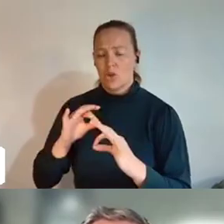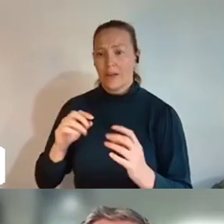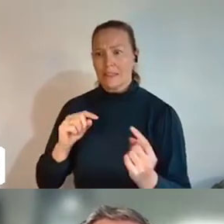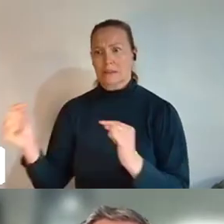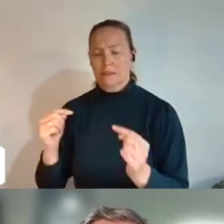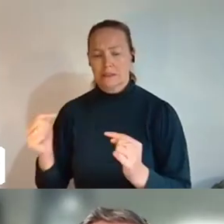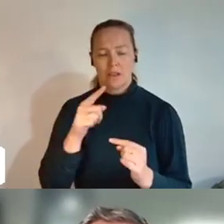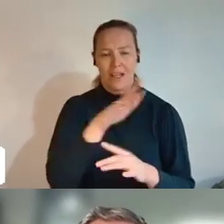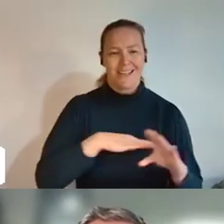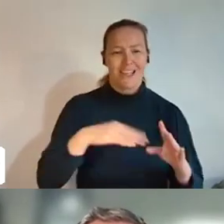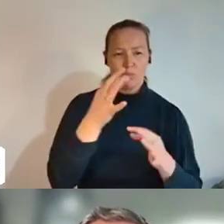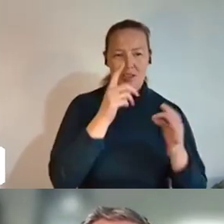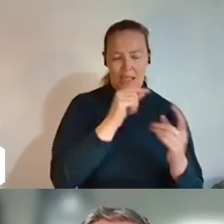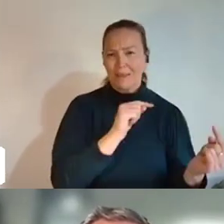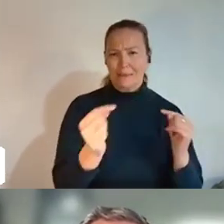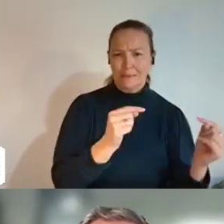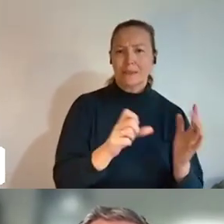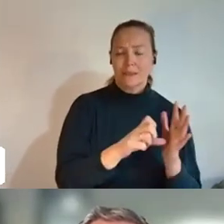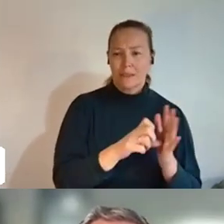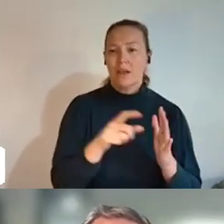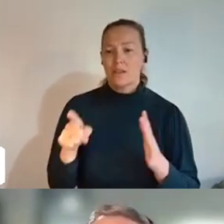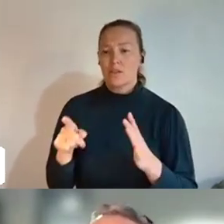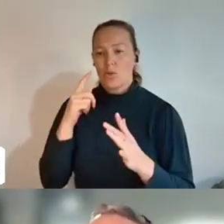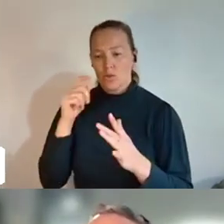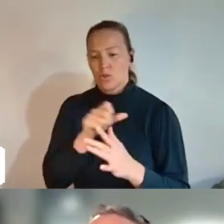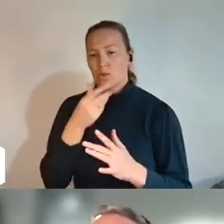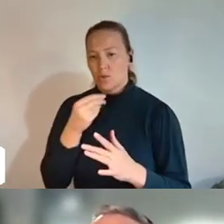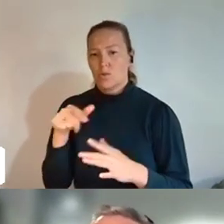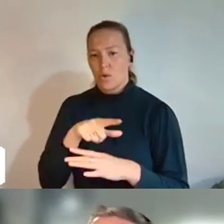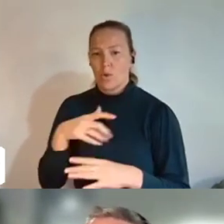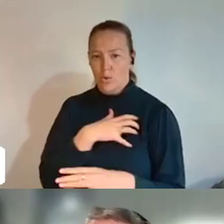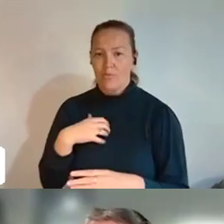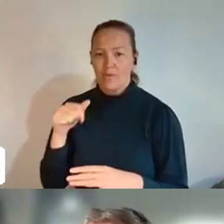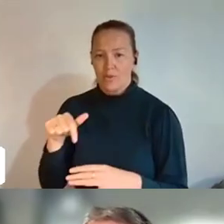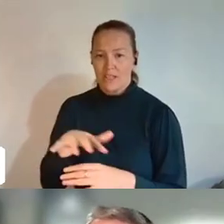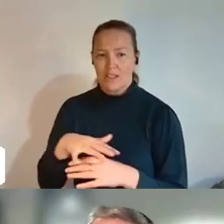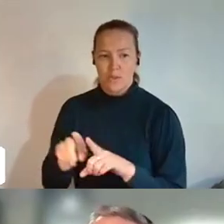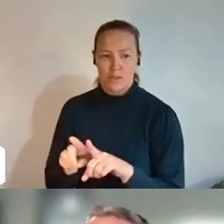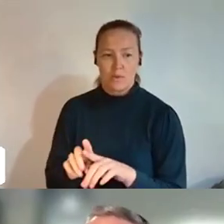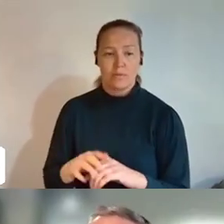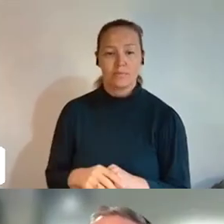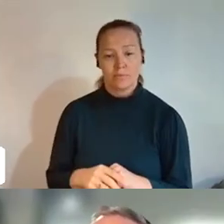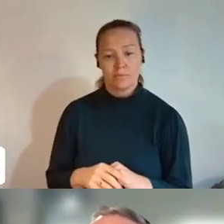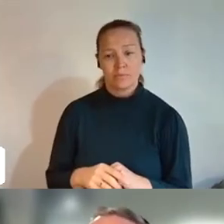be making much better use of local government in that context. But in terms of, like, a pathway,